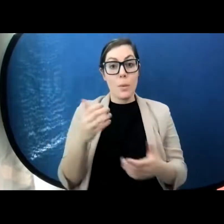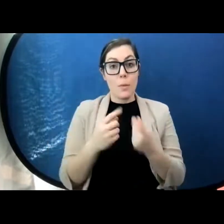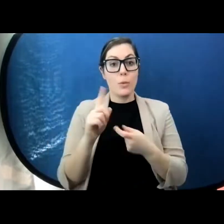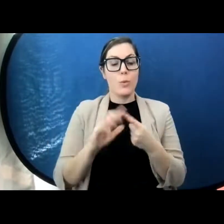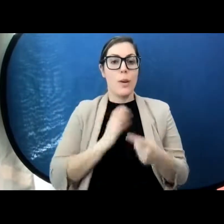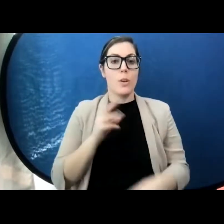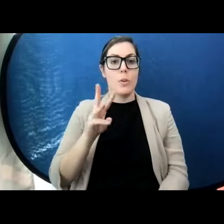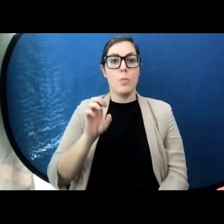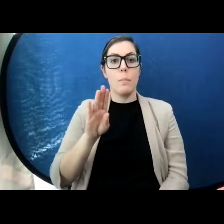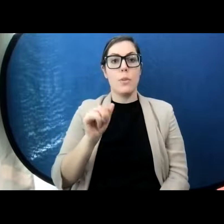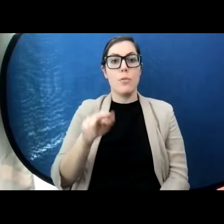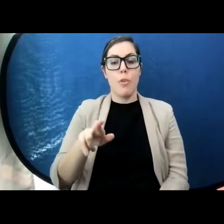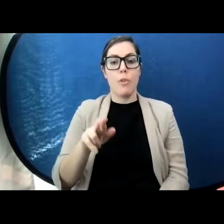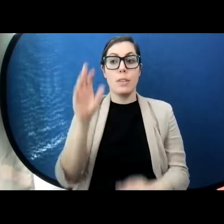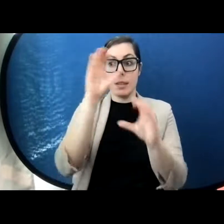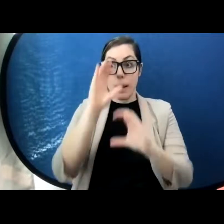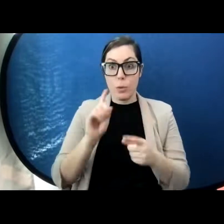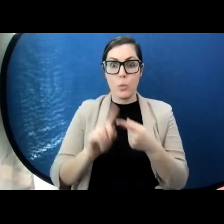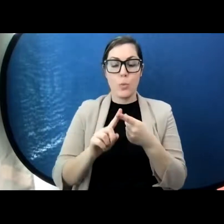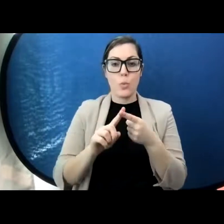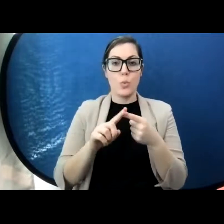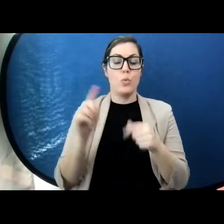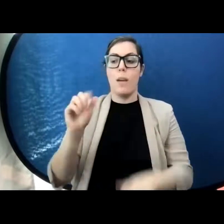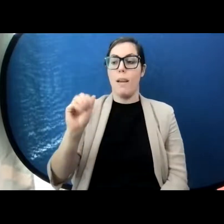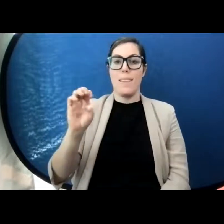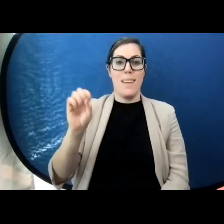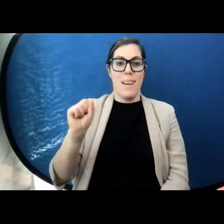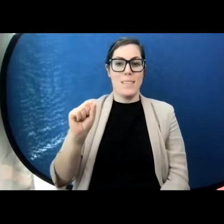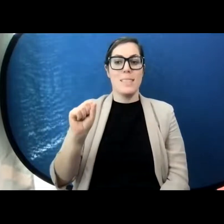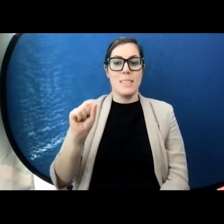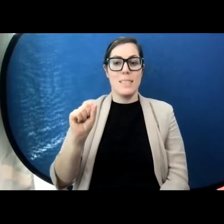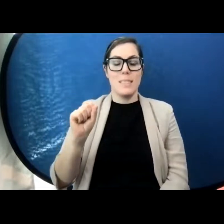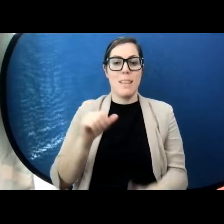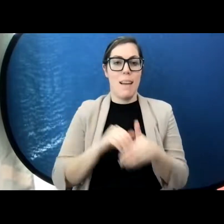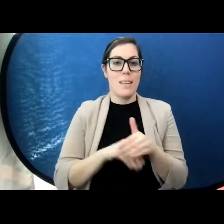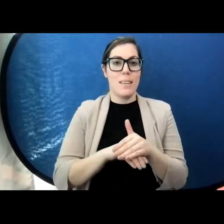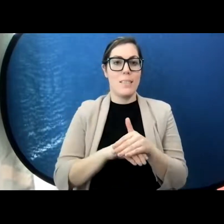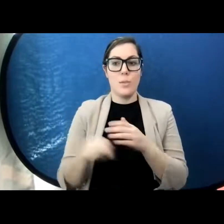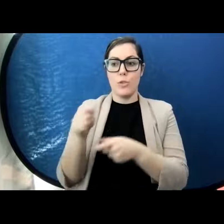Summit, a Webinar production of the National Clearinghouse on Disability and Exchange.